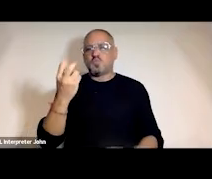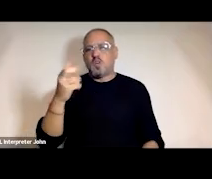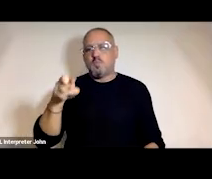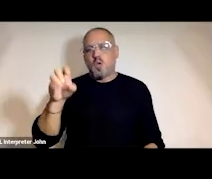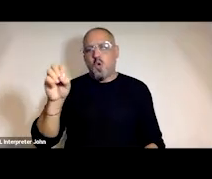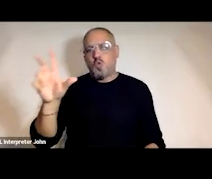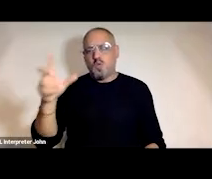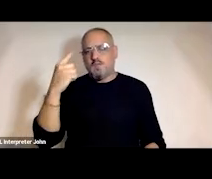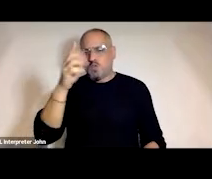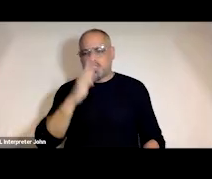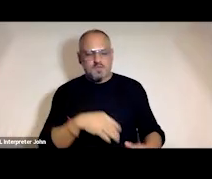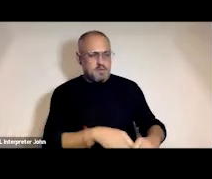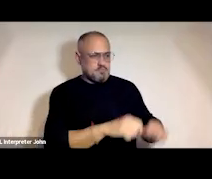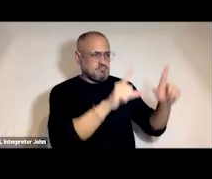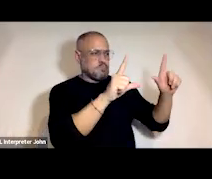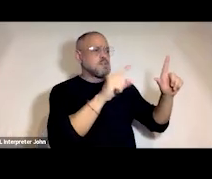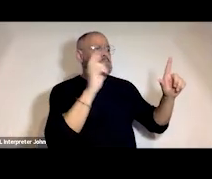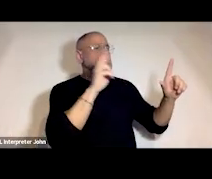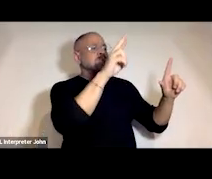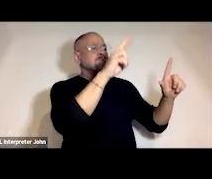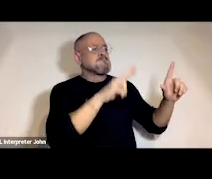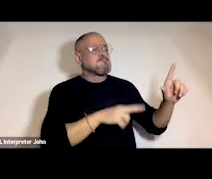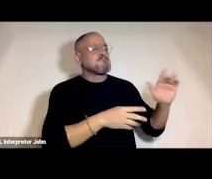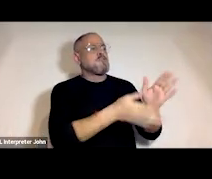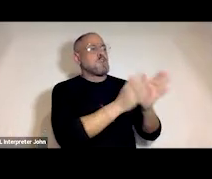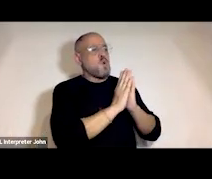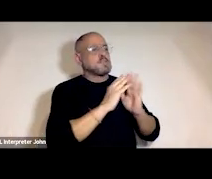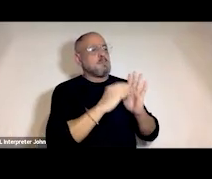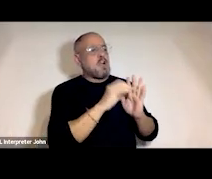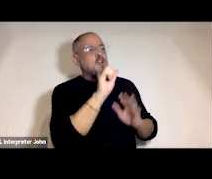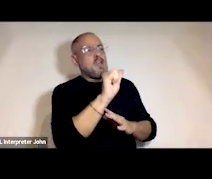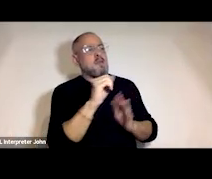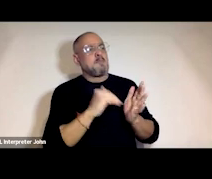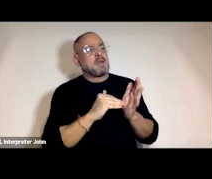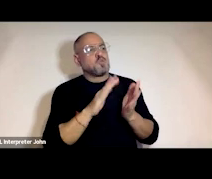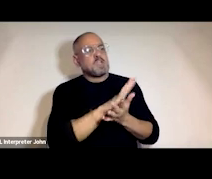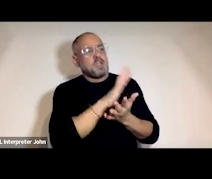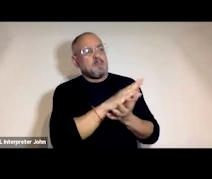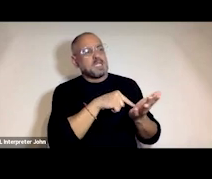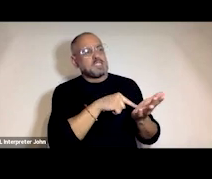and you can see what they're asking for for paragraph A, which is the medical documentation